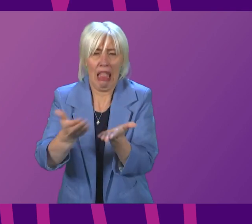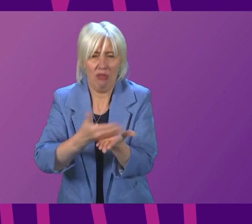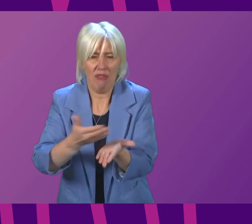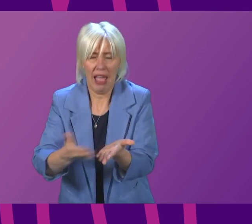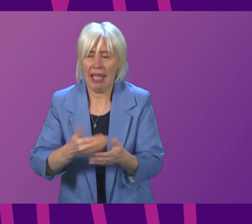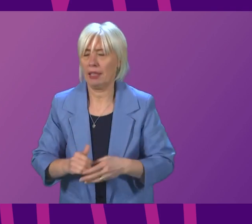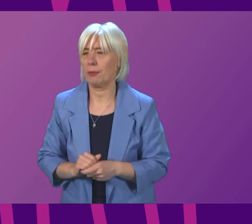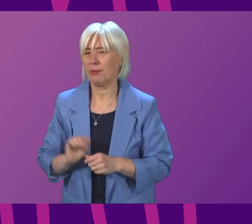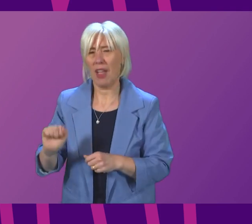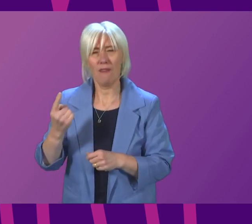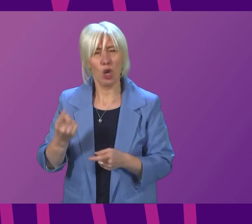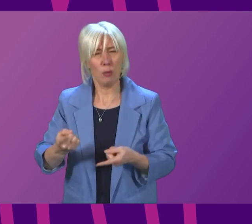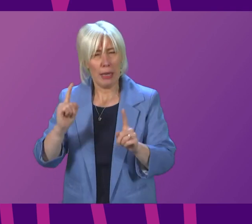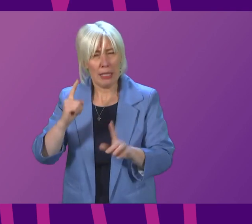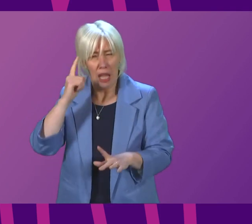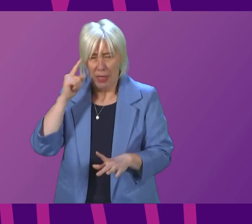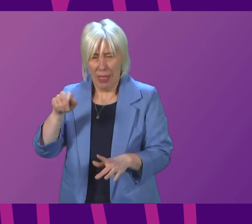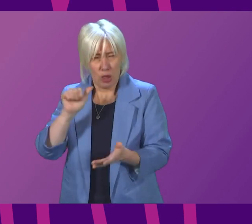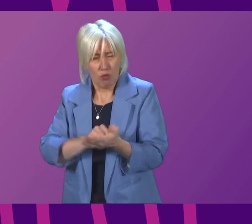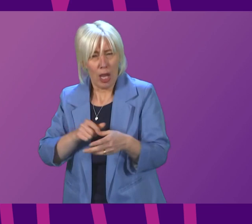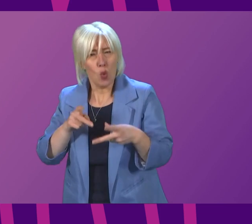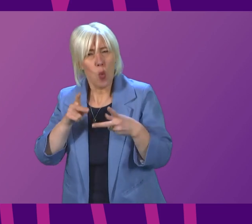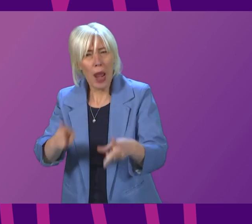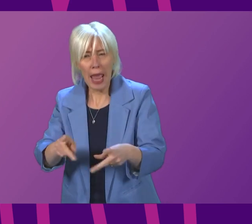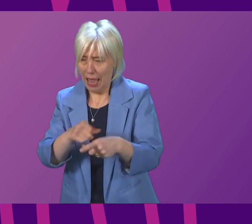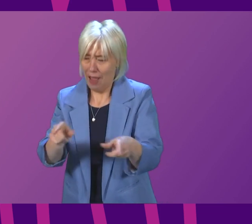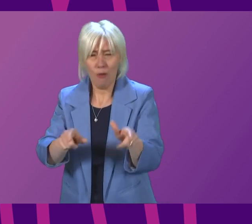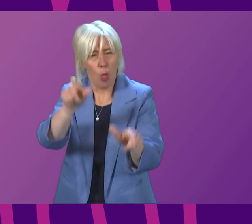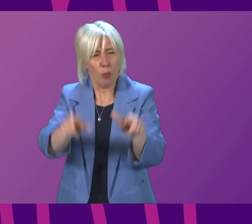Does the First Minister think that that is the right way to treat pupils who are preparing